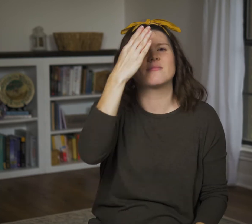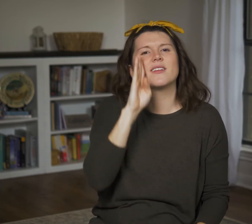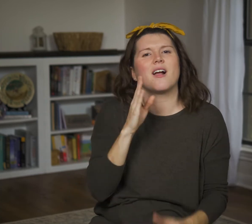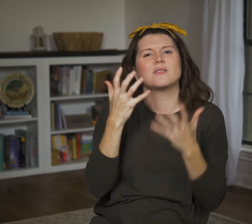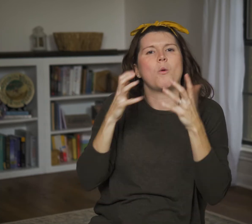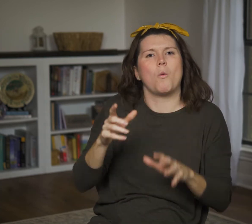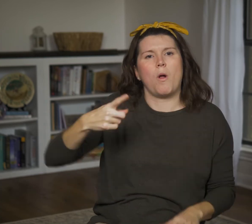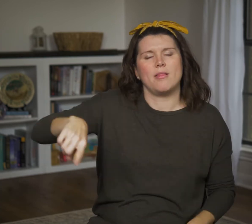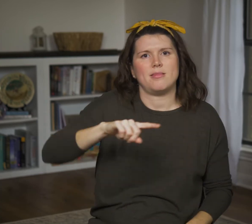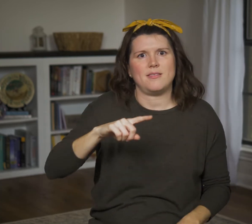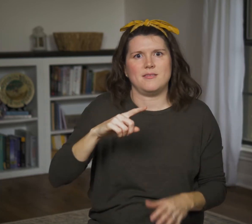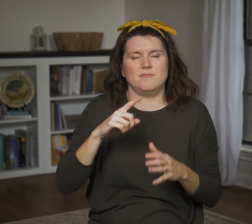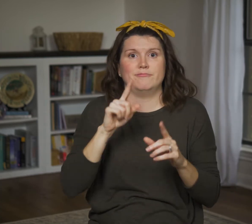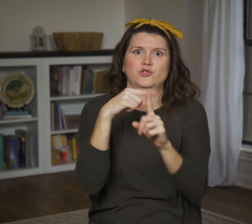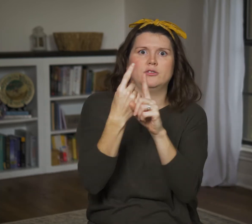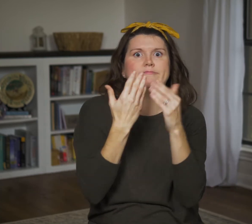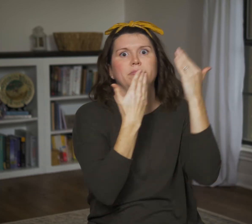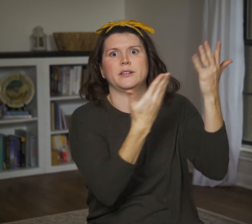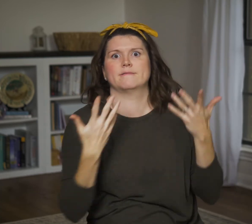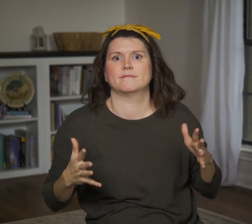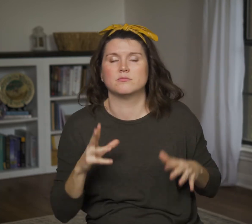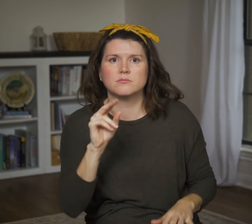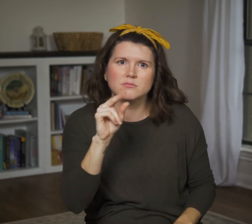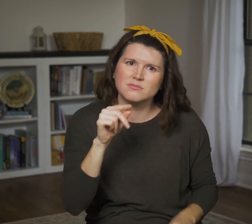God doesn’t just want their obedience, though;